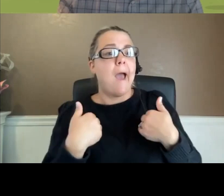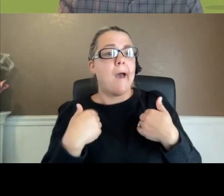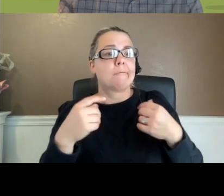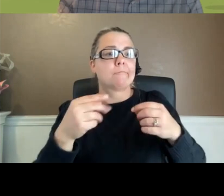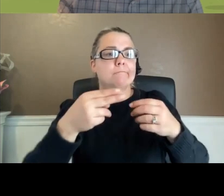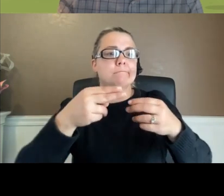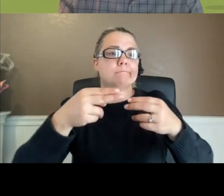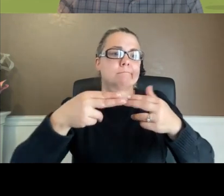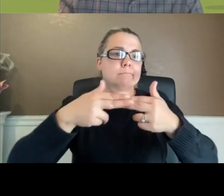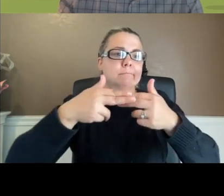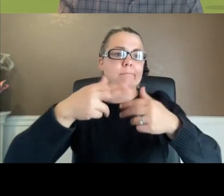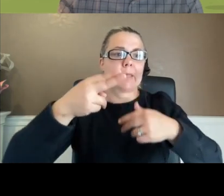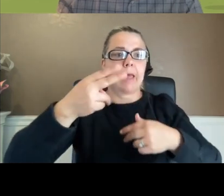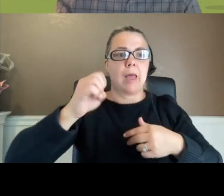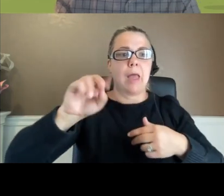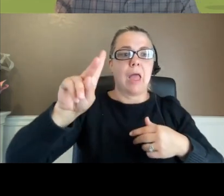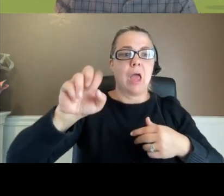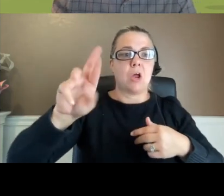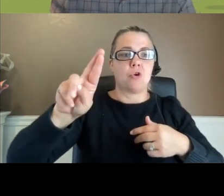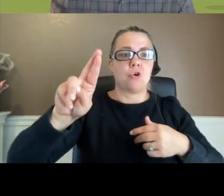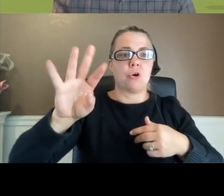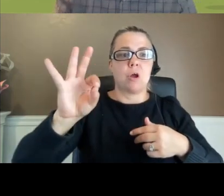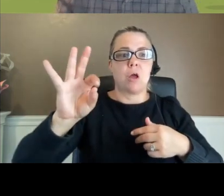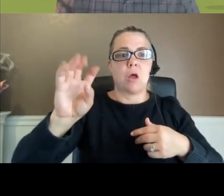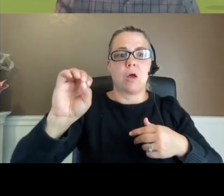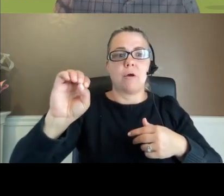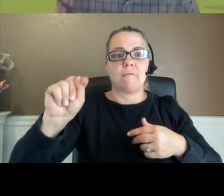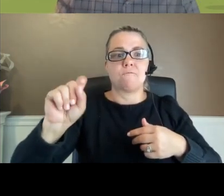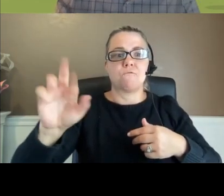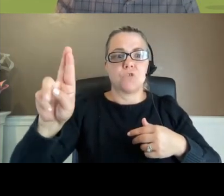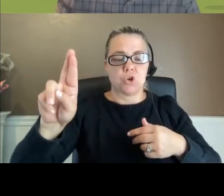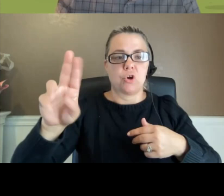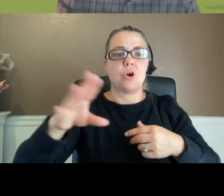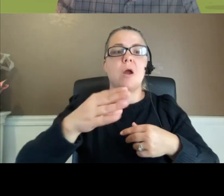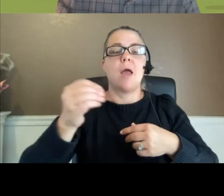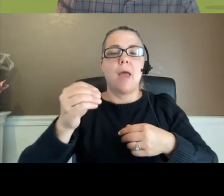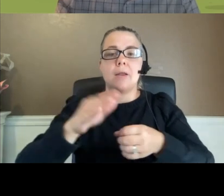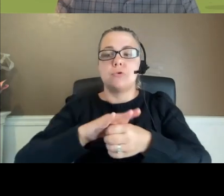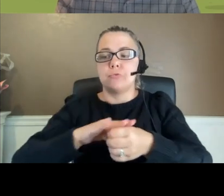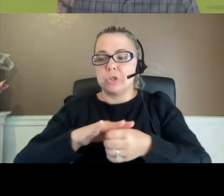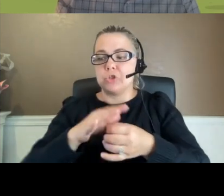and a footer region, so these three regions that are hidden from everybody. And those are kind of